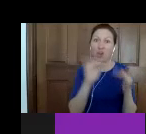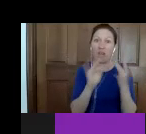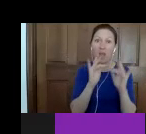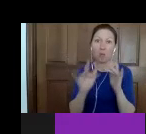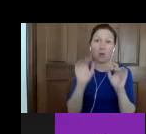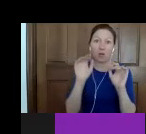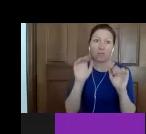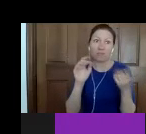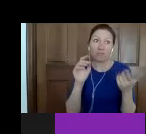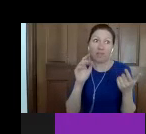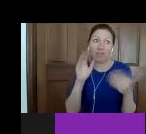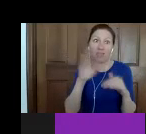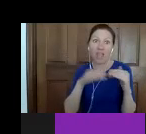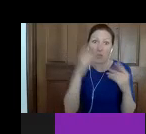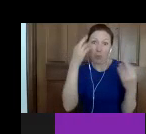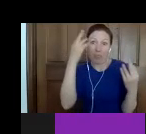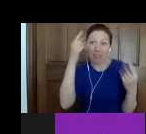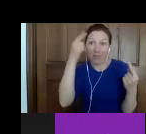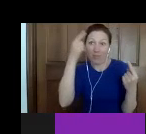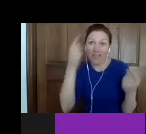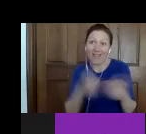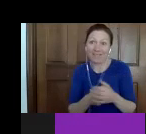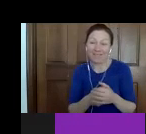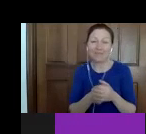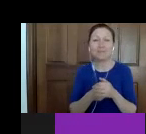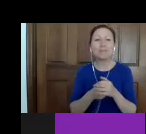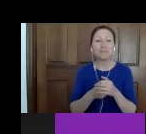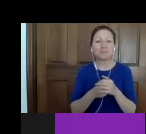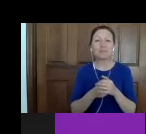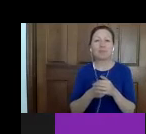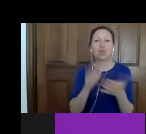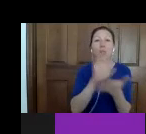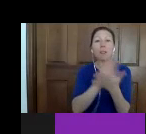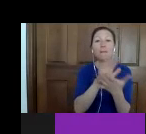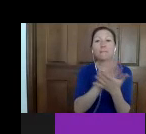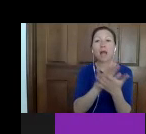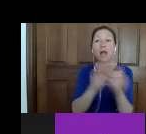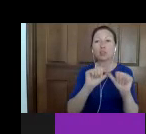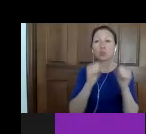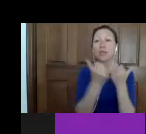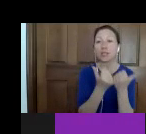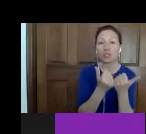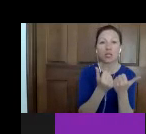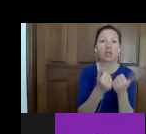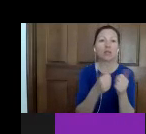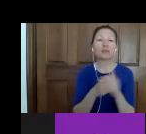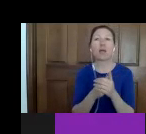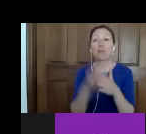Alumni associations and professional associations, if you can be a member of a professional association